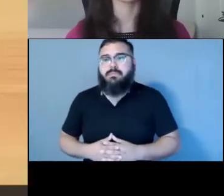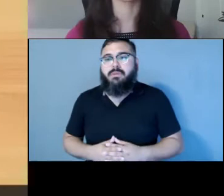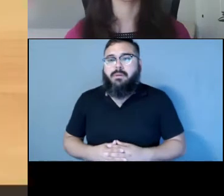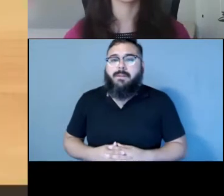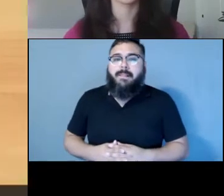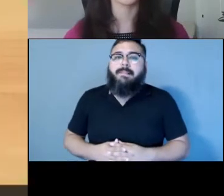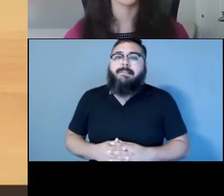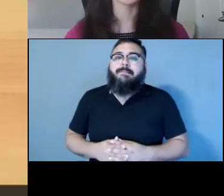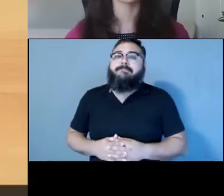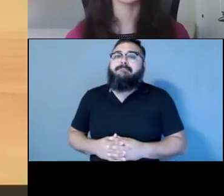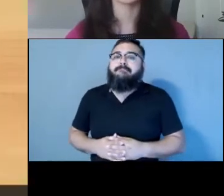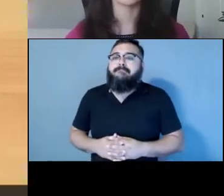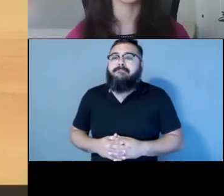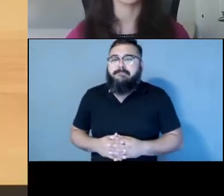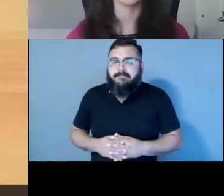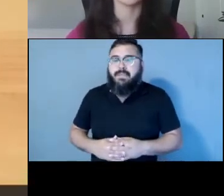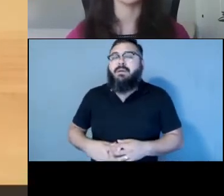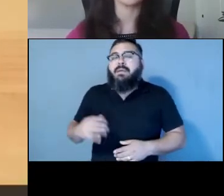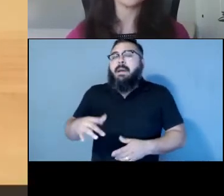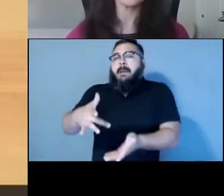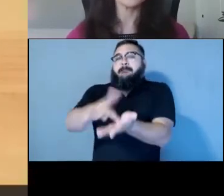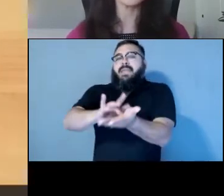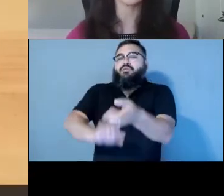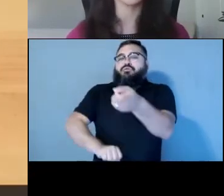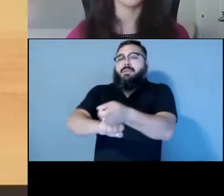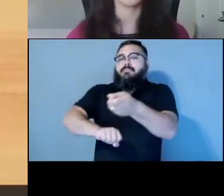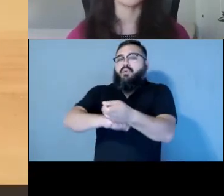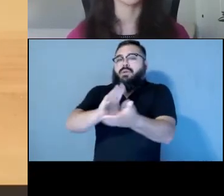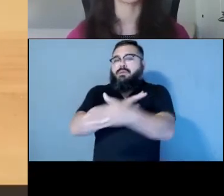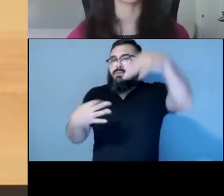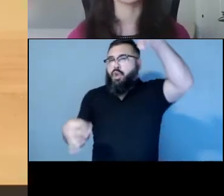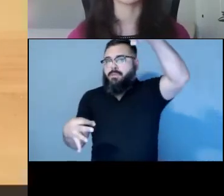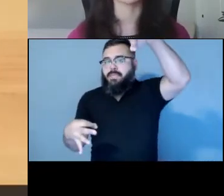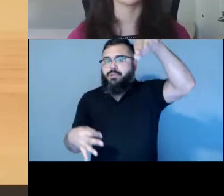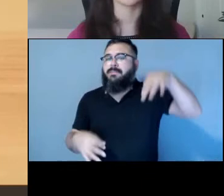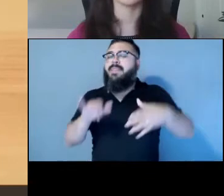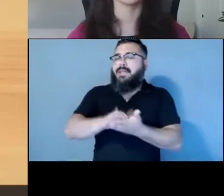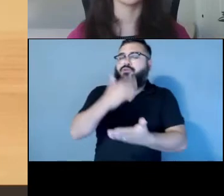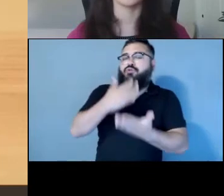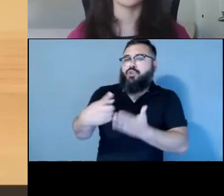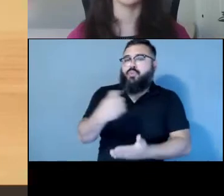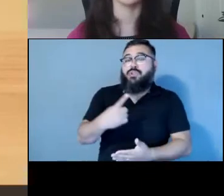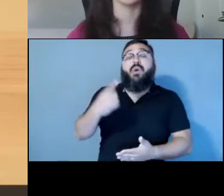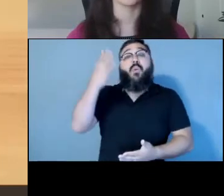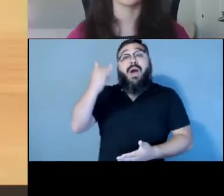The question about medical support is a good one because oftentimes after the accommodation is made